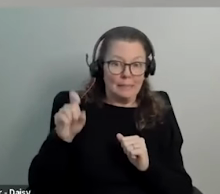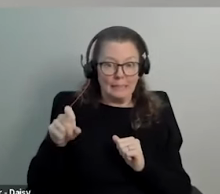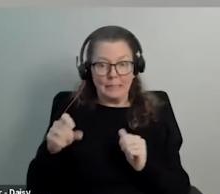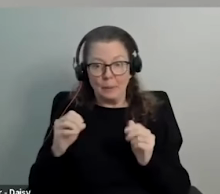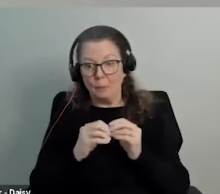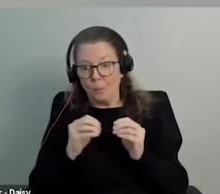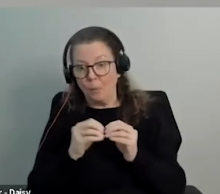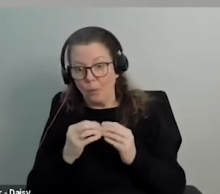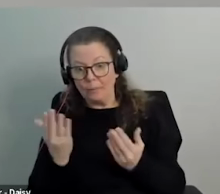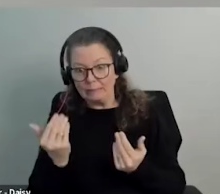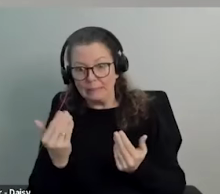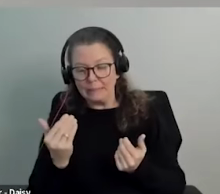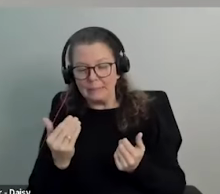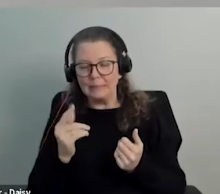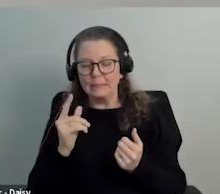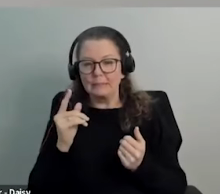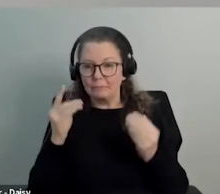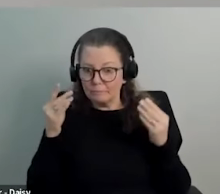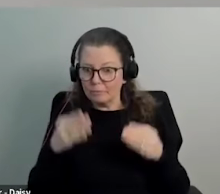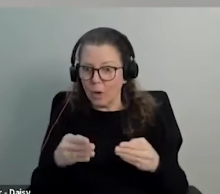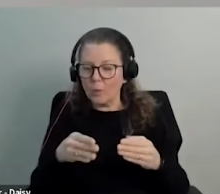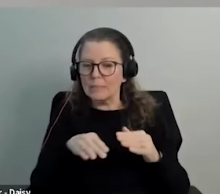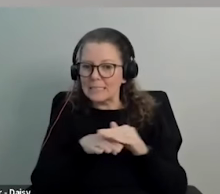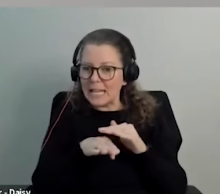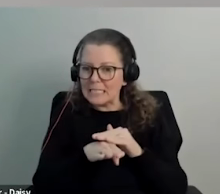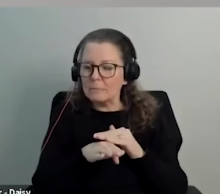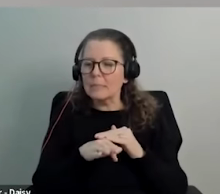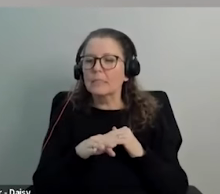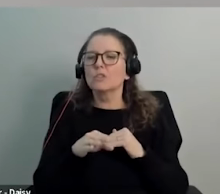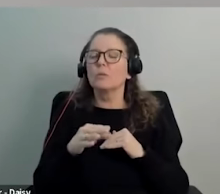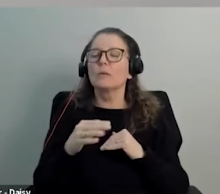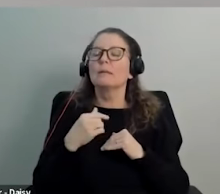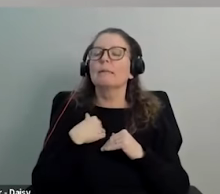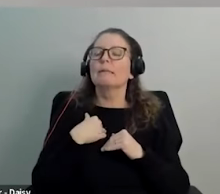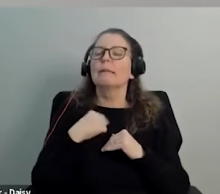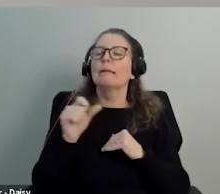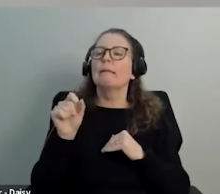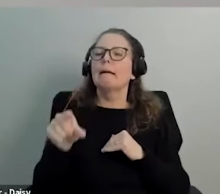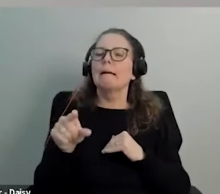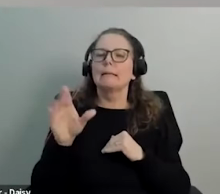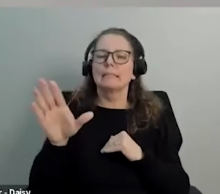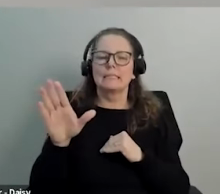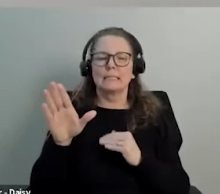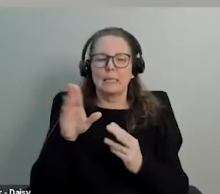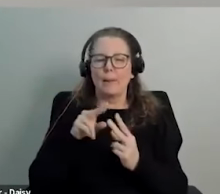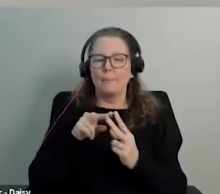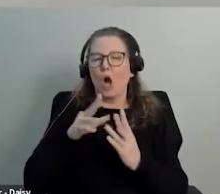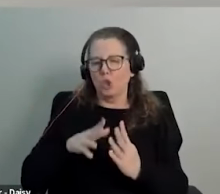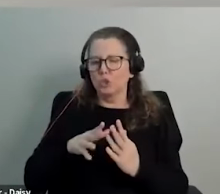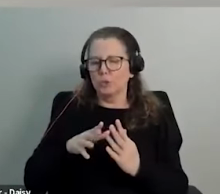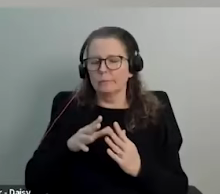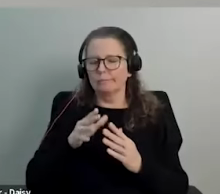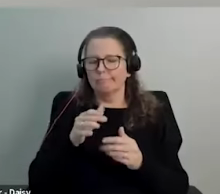And I asked his administrative business partner, so the person who sort of like helps him set up his,